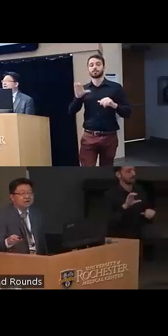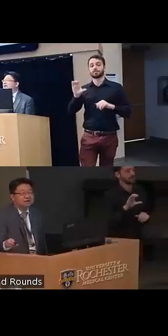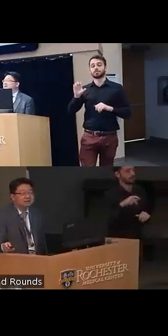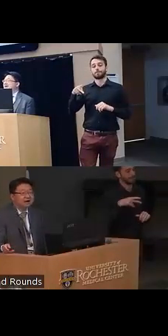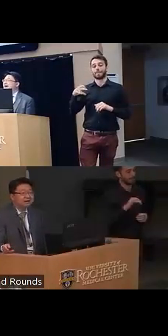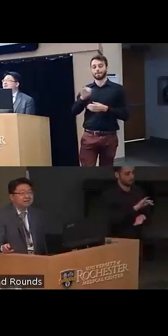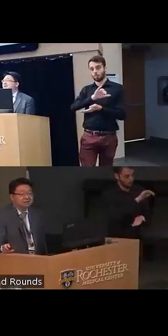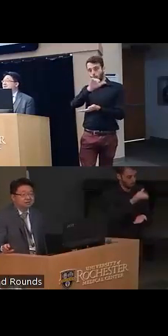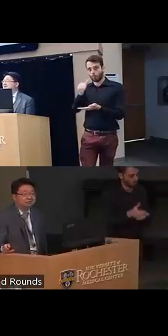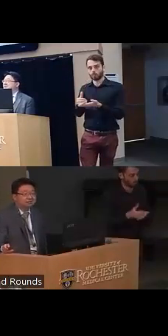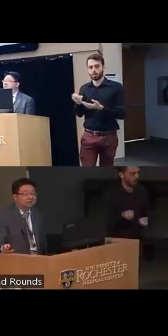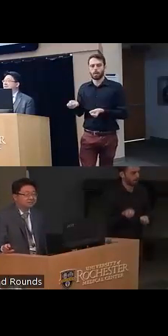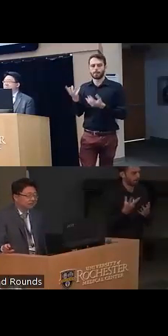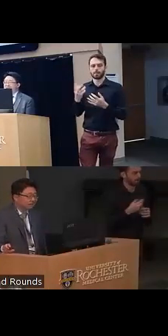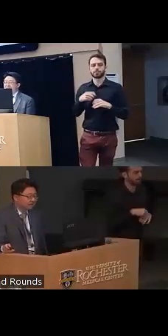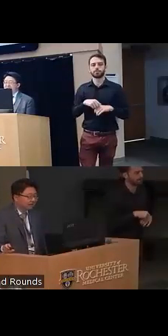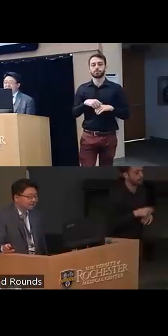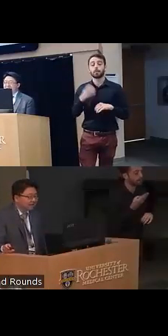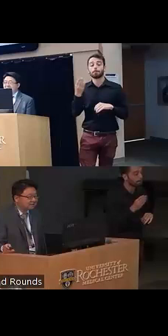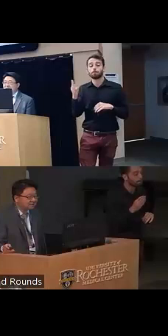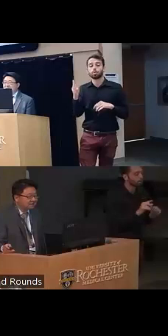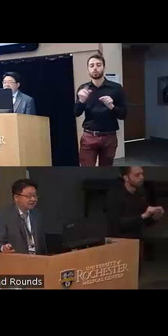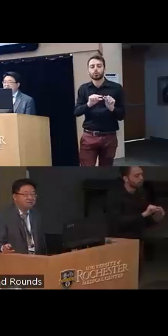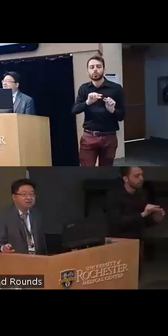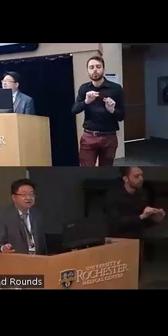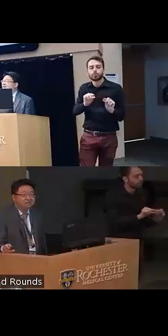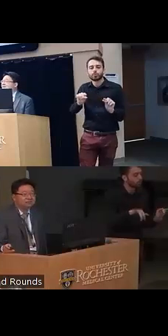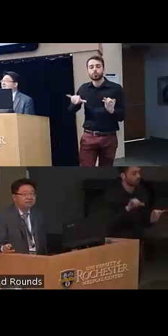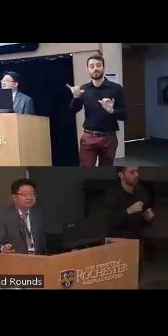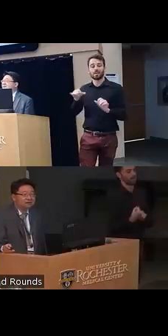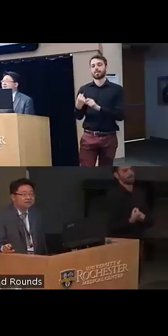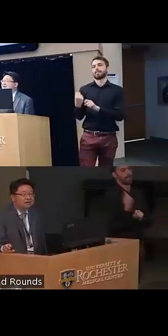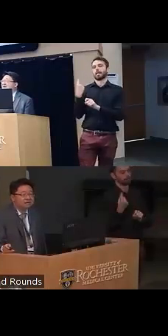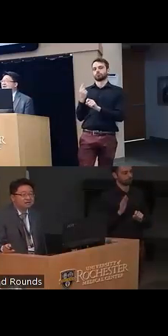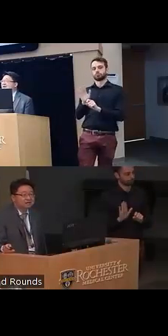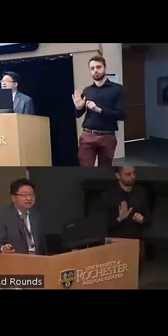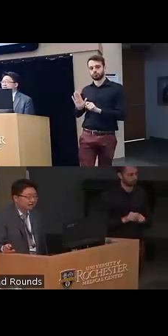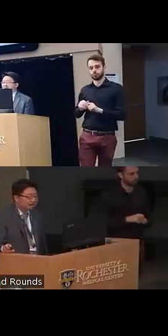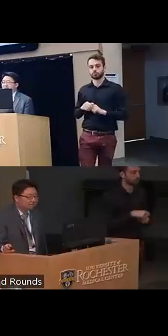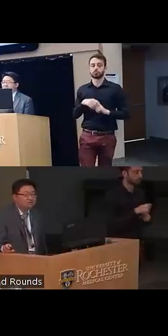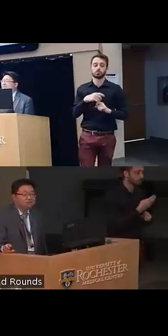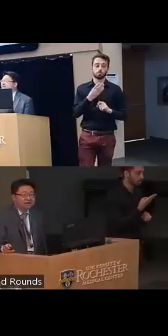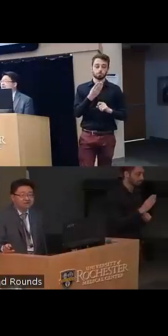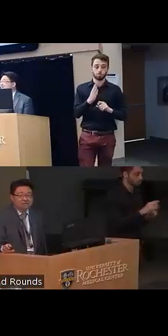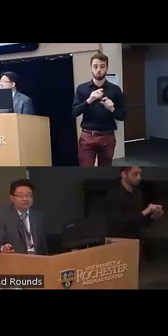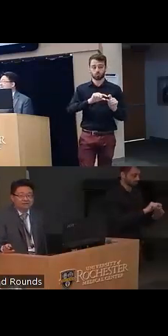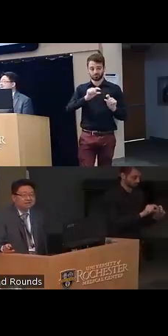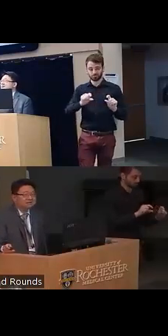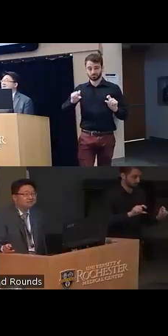blue line is the last year's volume and that area between the red line and the blue line represents